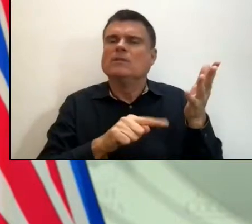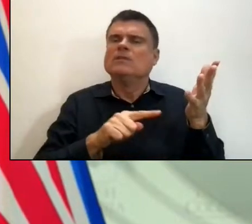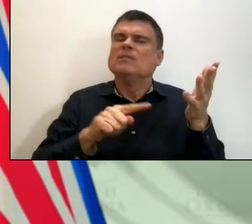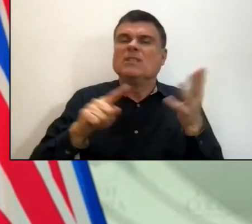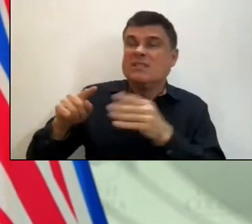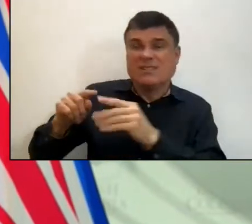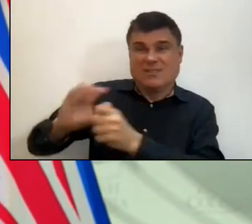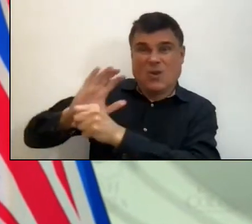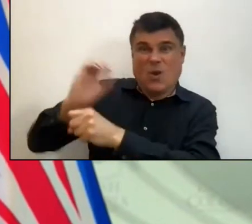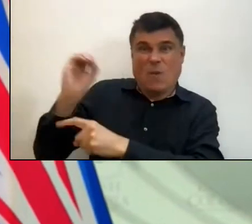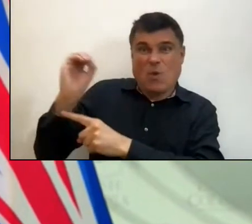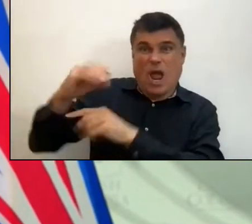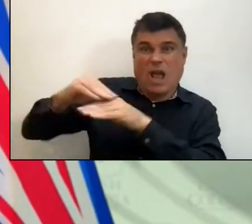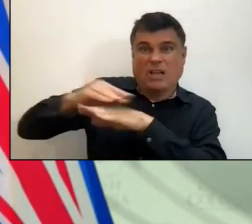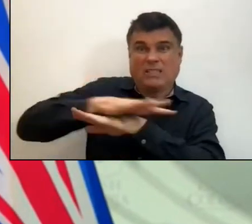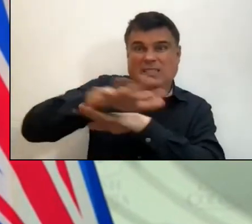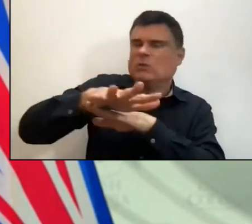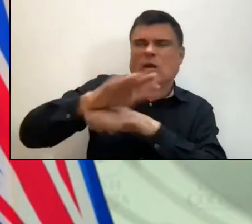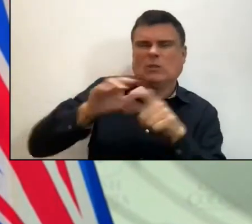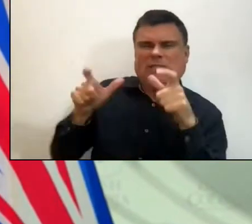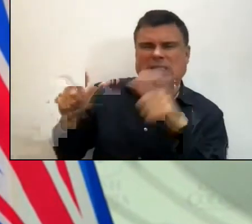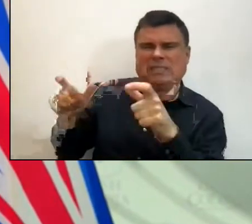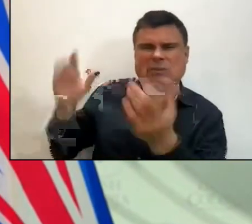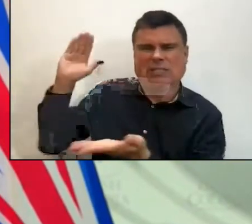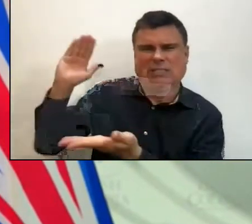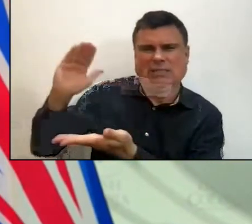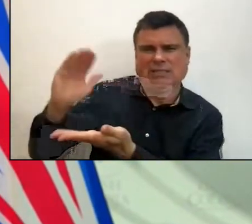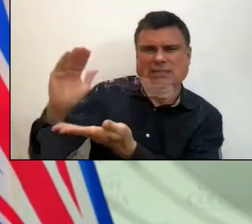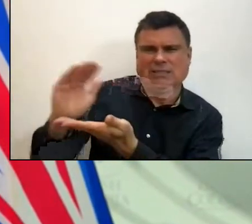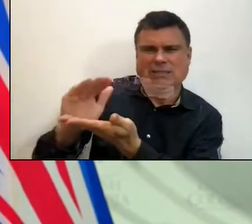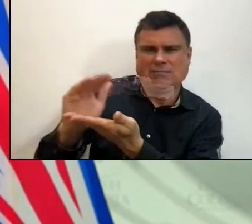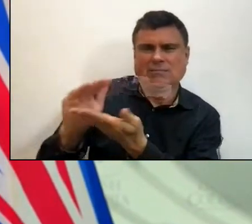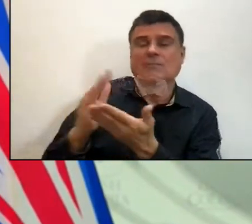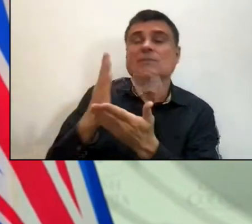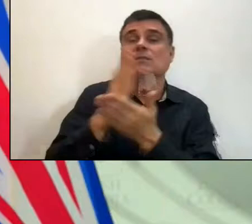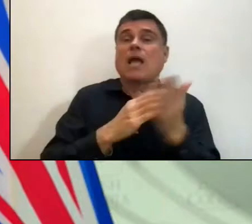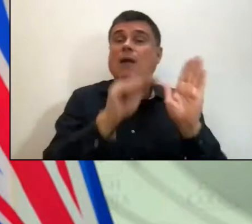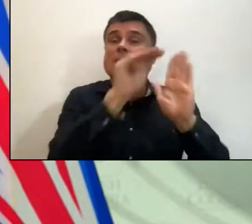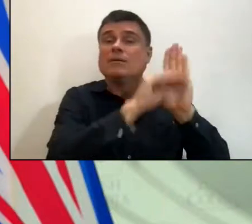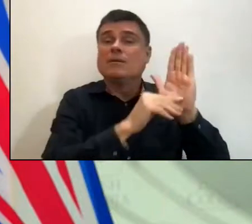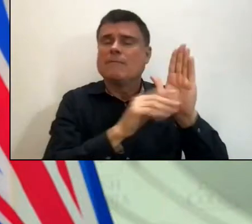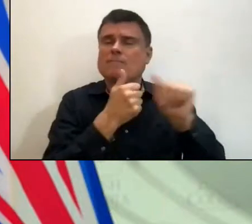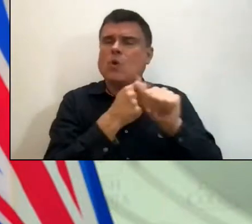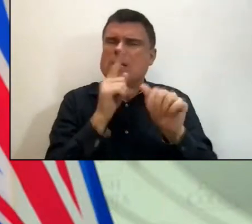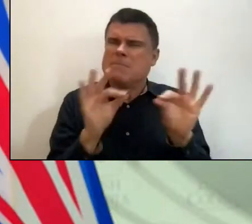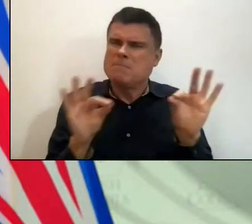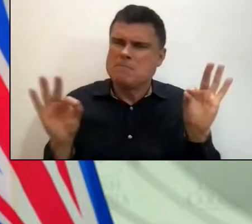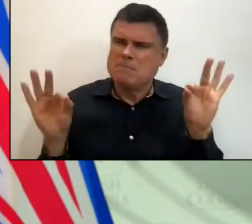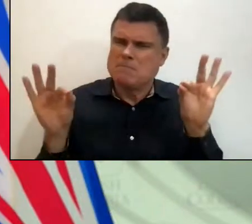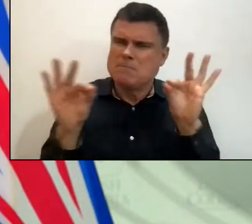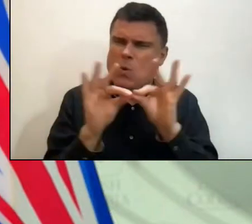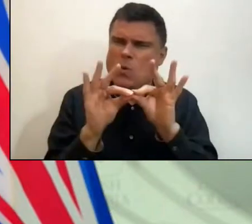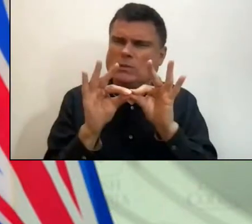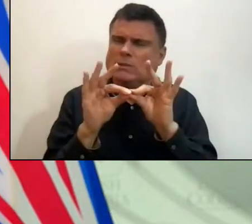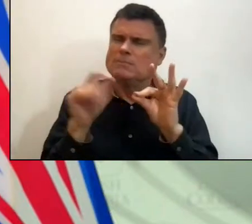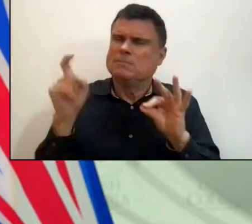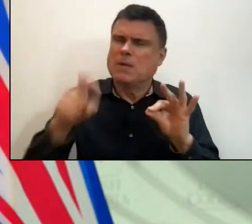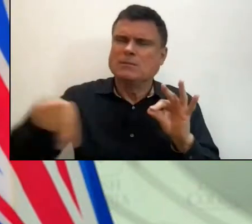Compliance with these restrictions is key and it's our collecti responsibility.